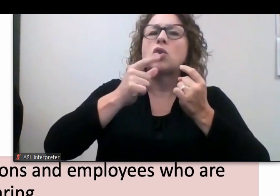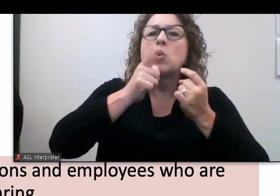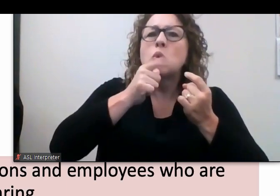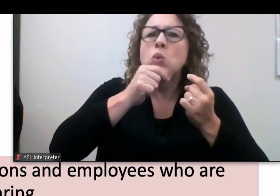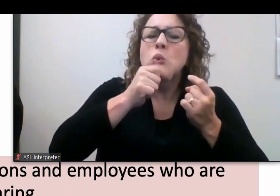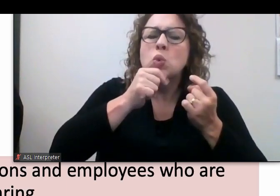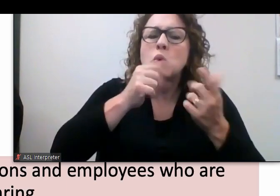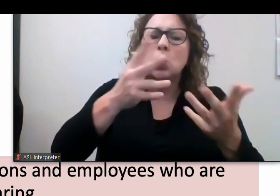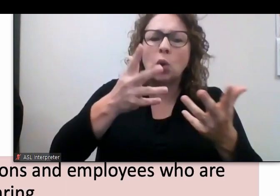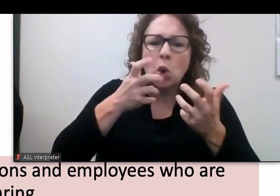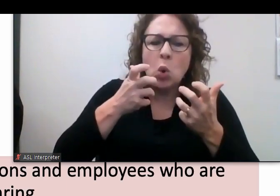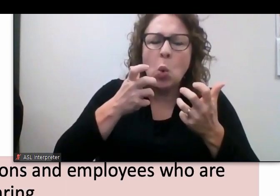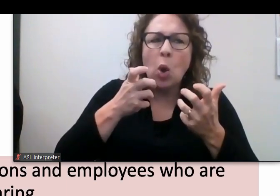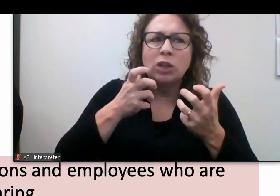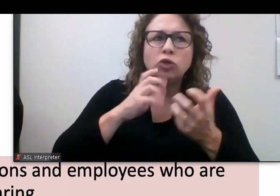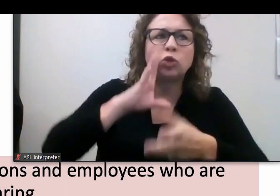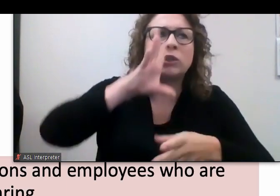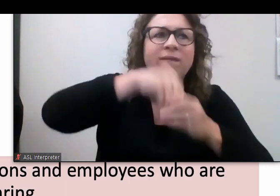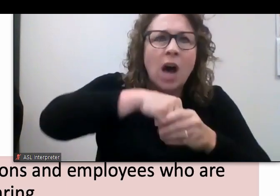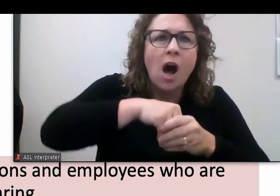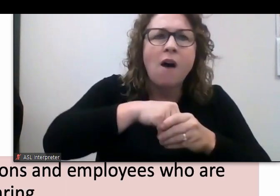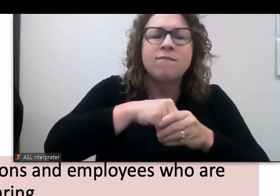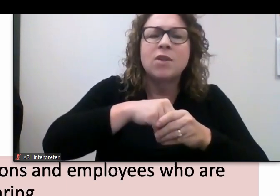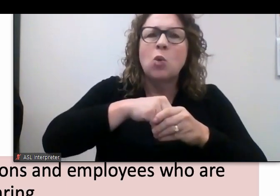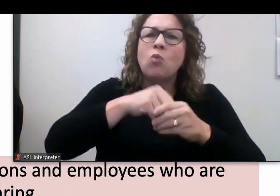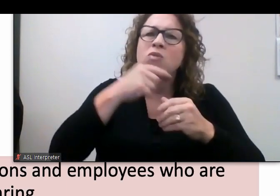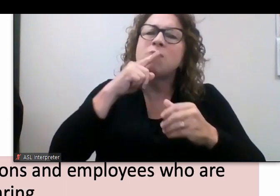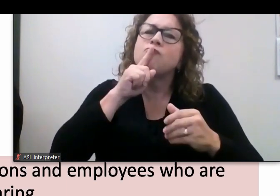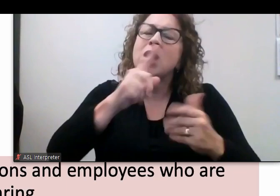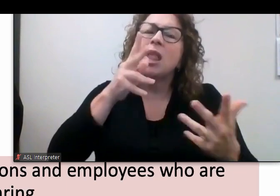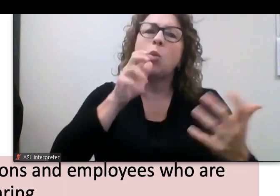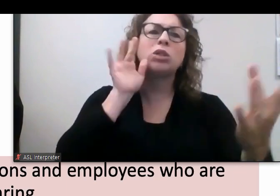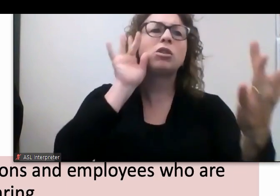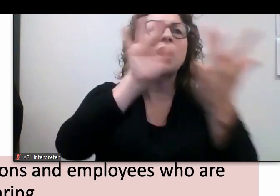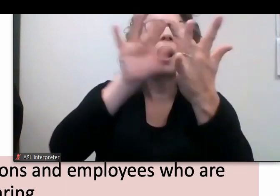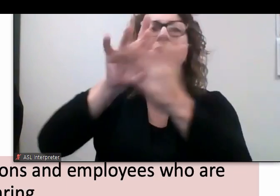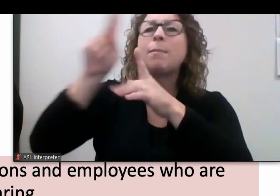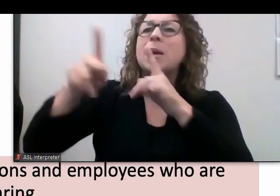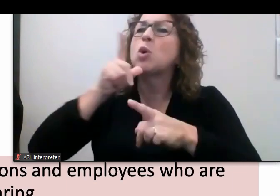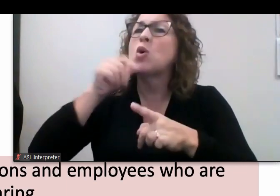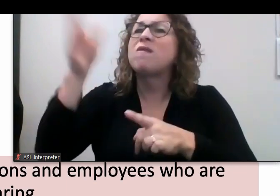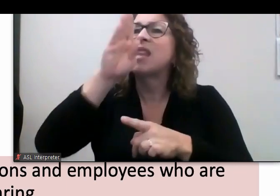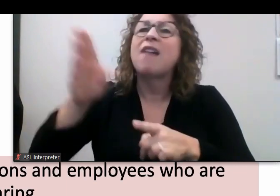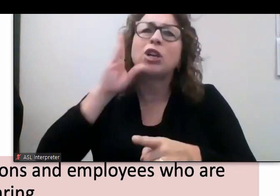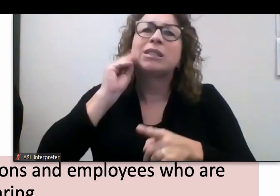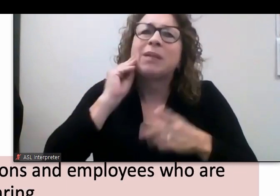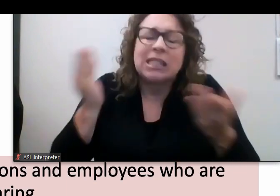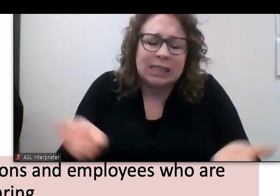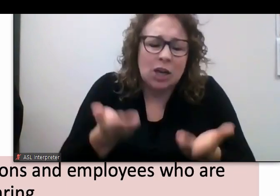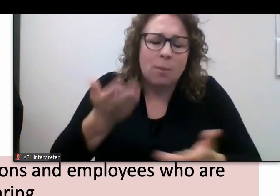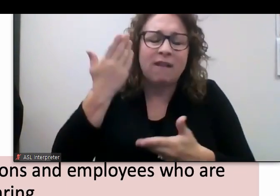we really want to reach people we haven't been reaching - That's a targeted marketing and that is, Slide,